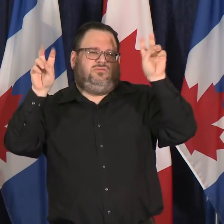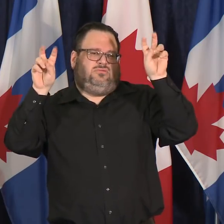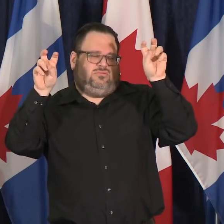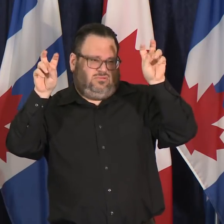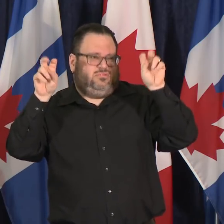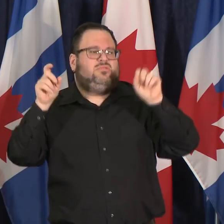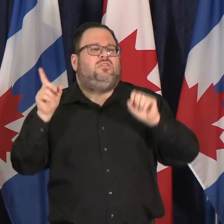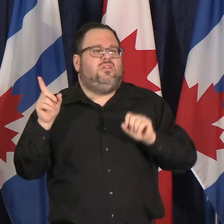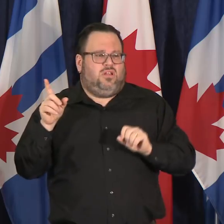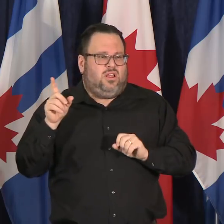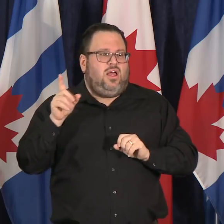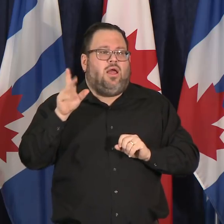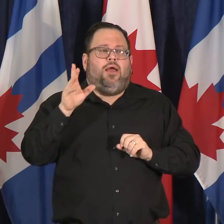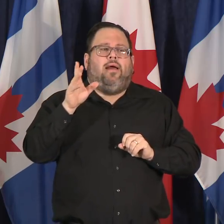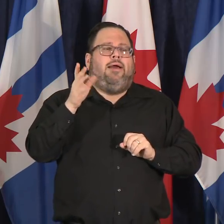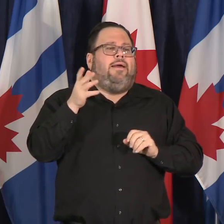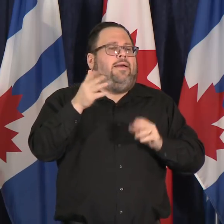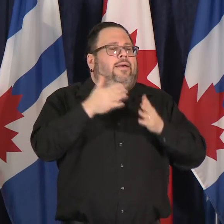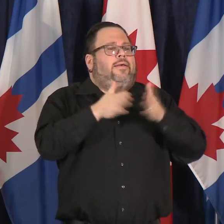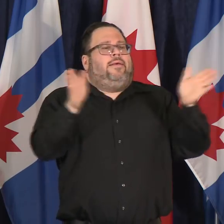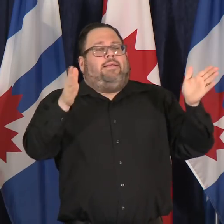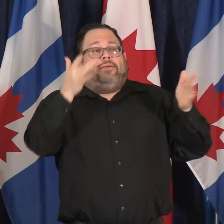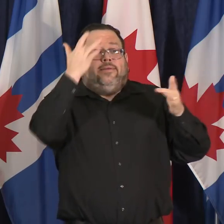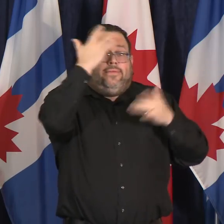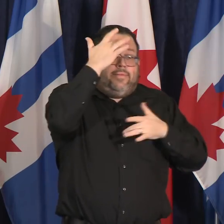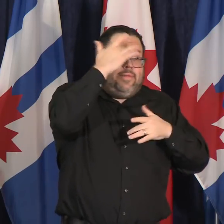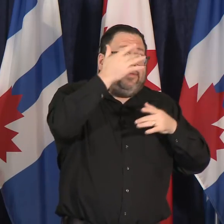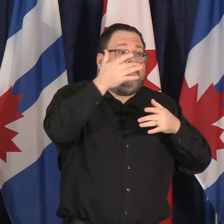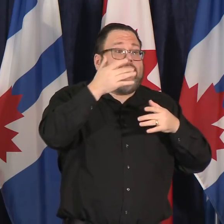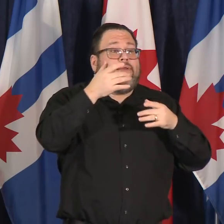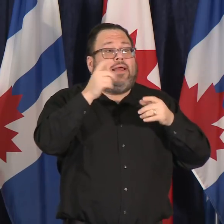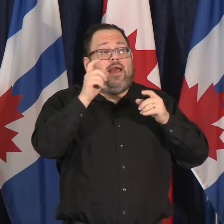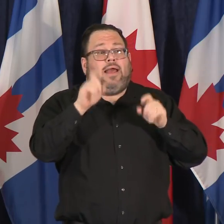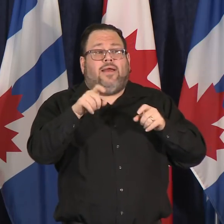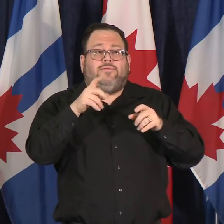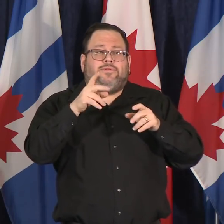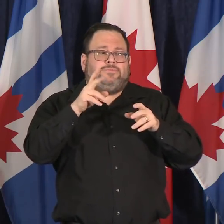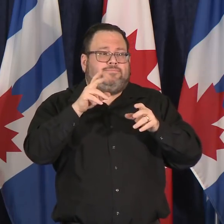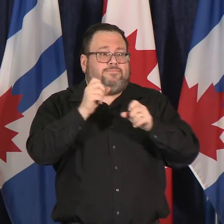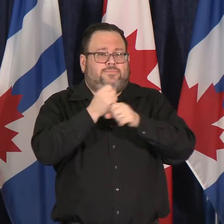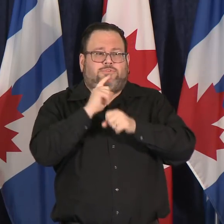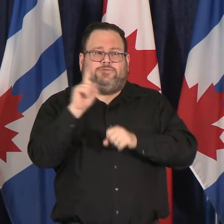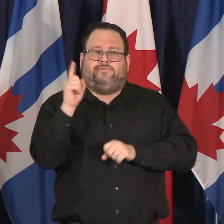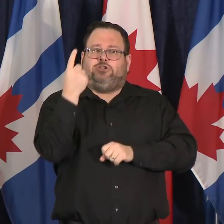case we conduct a thorough investigation and assessment of the individual case to